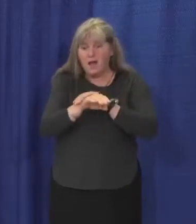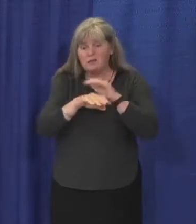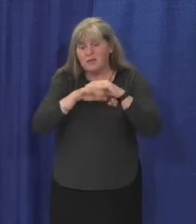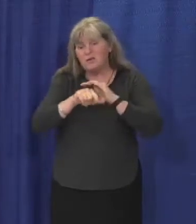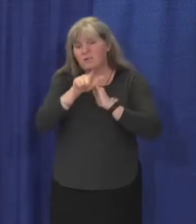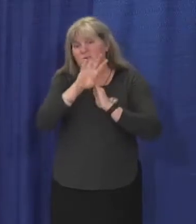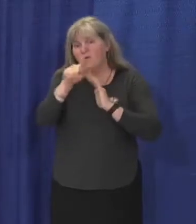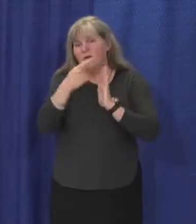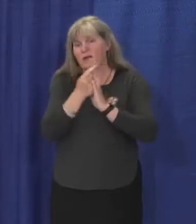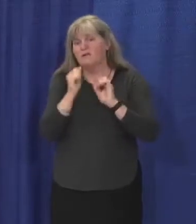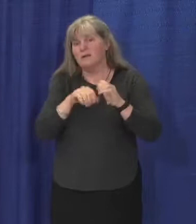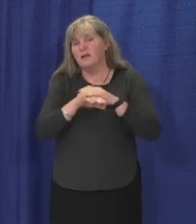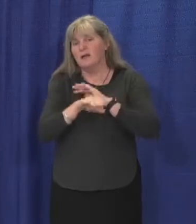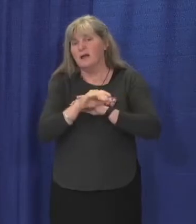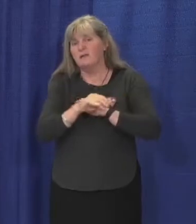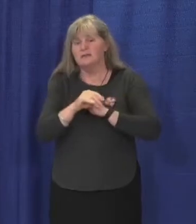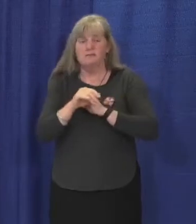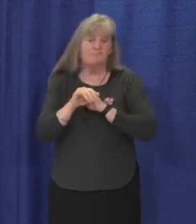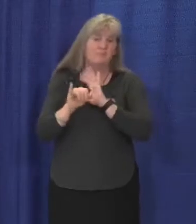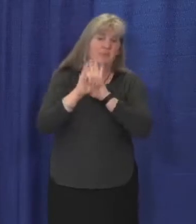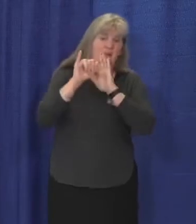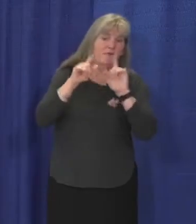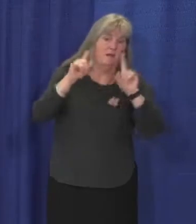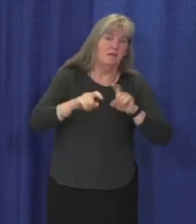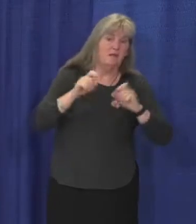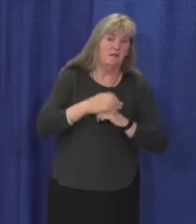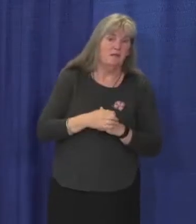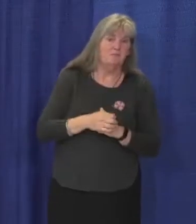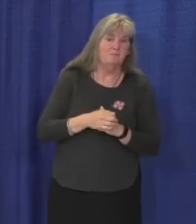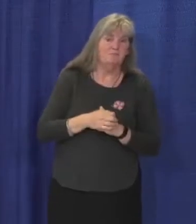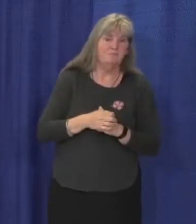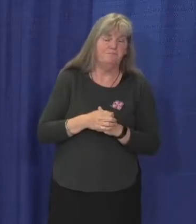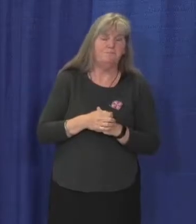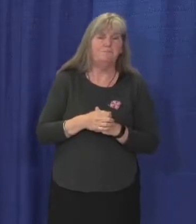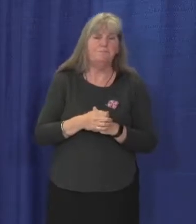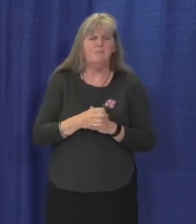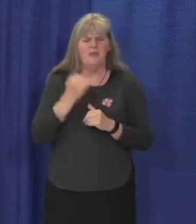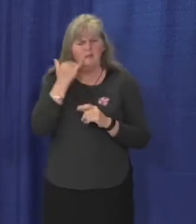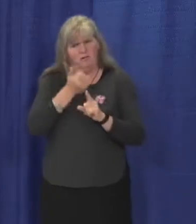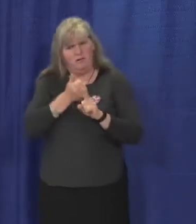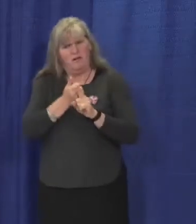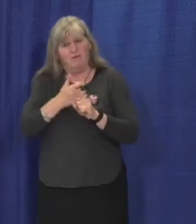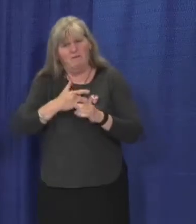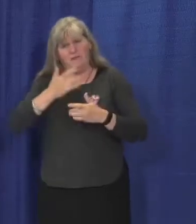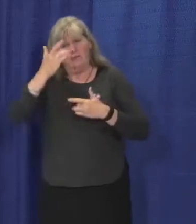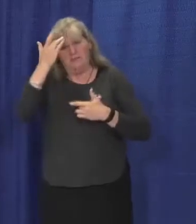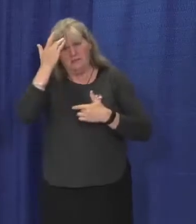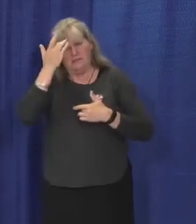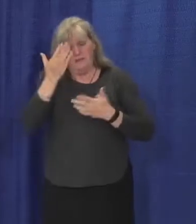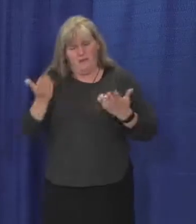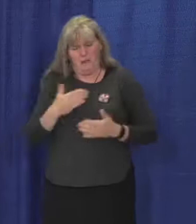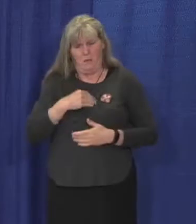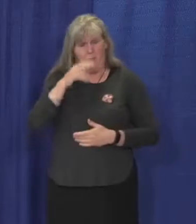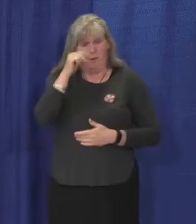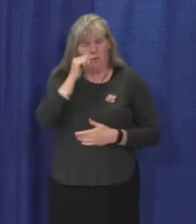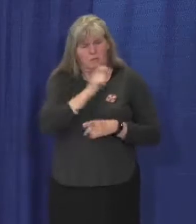often within 24 hours. Anyone experiencing symptoms in